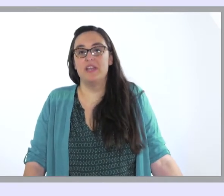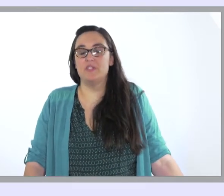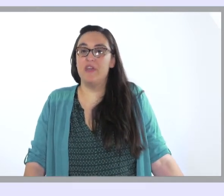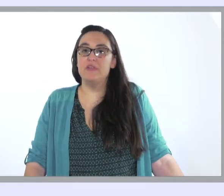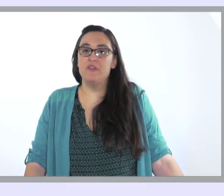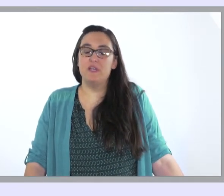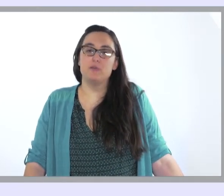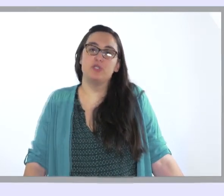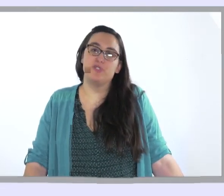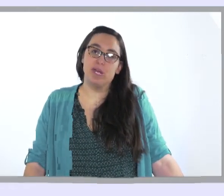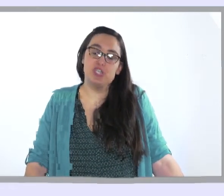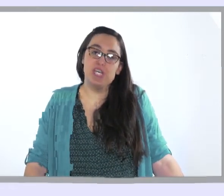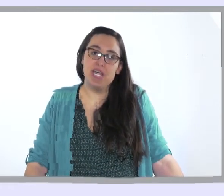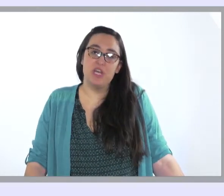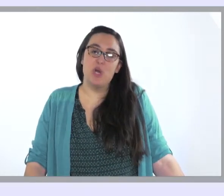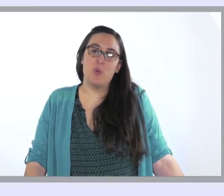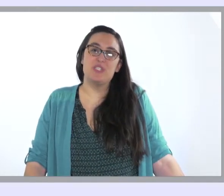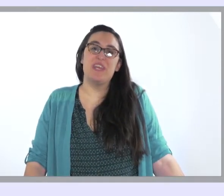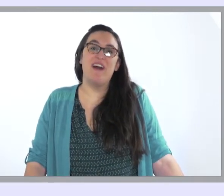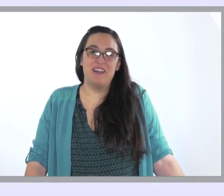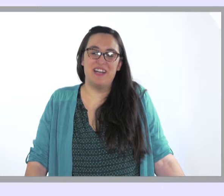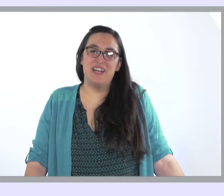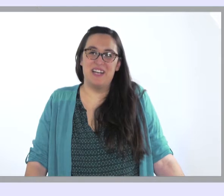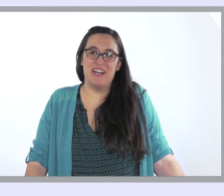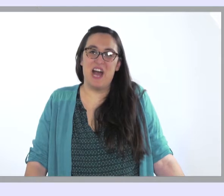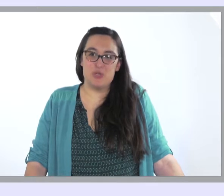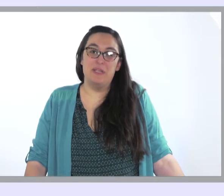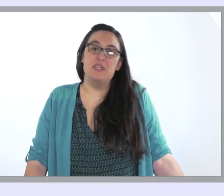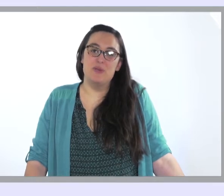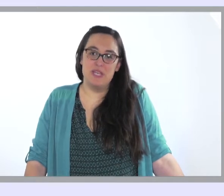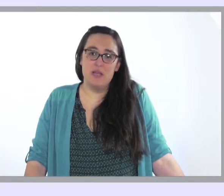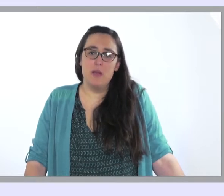it is difficult to differentiate what they are actually using,